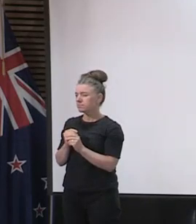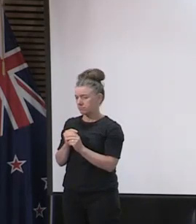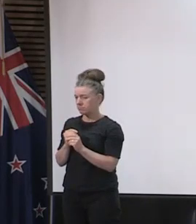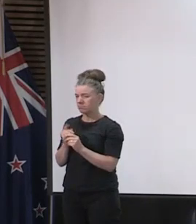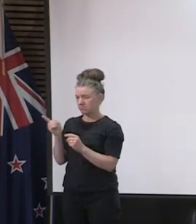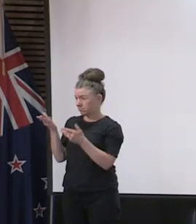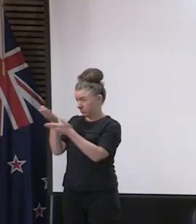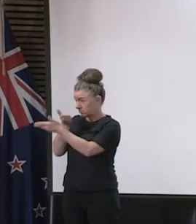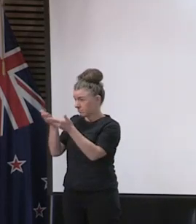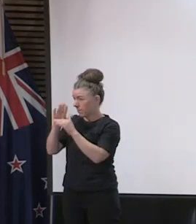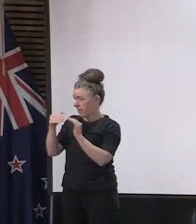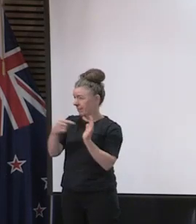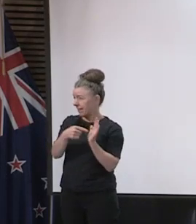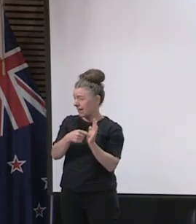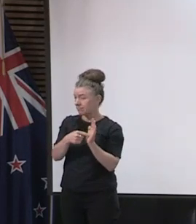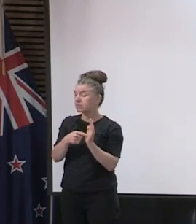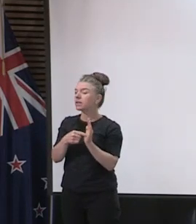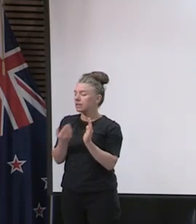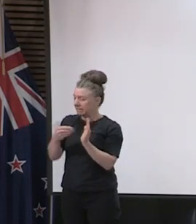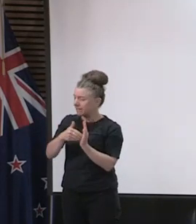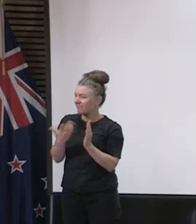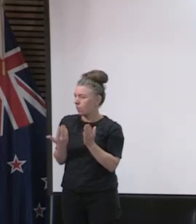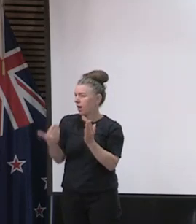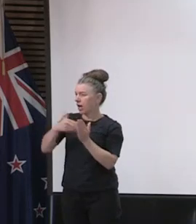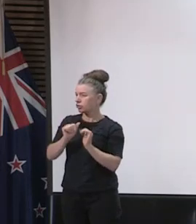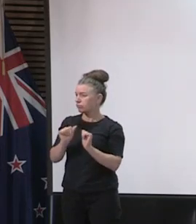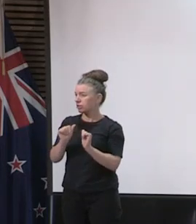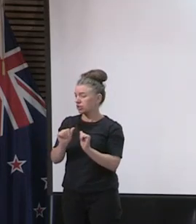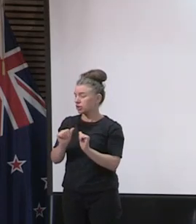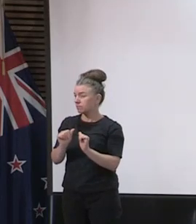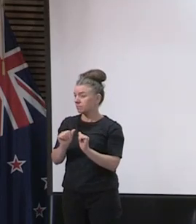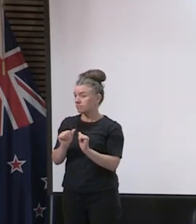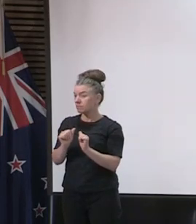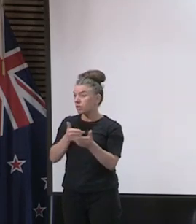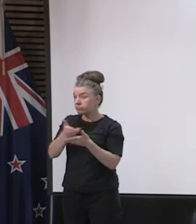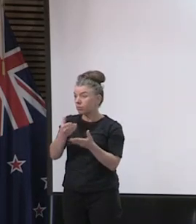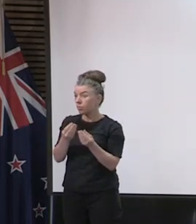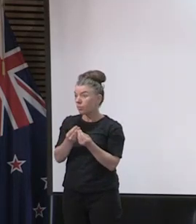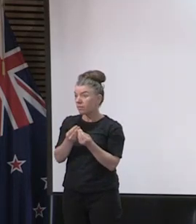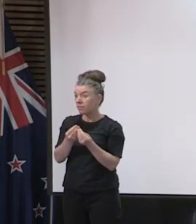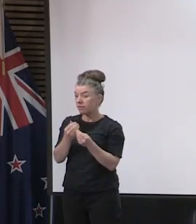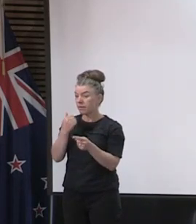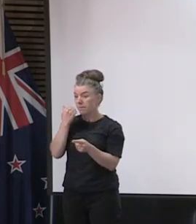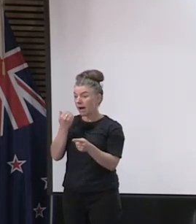things drafted in Crown Law. There was discussion why it was explicit. The explanation around providing extra